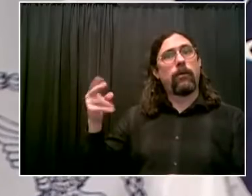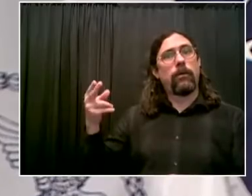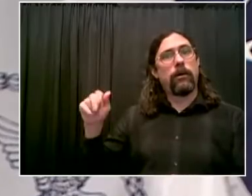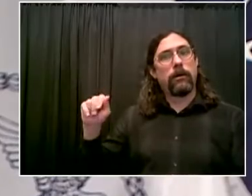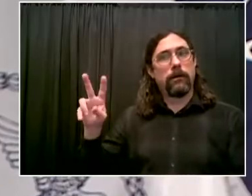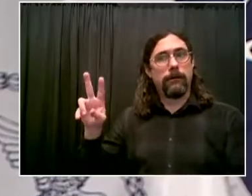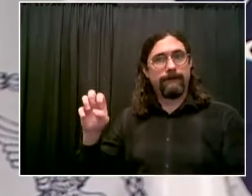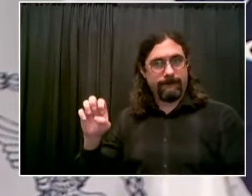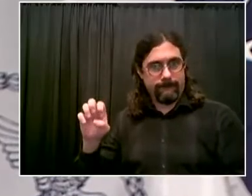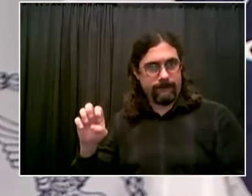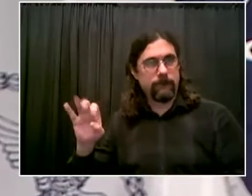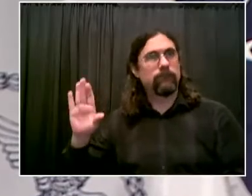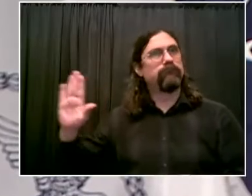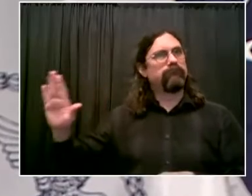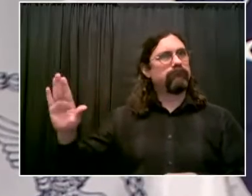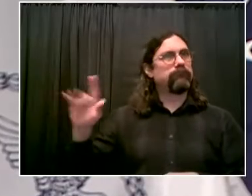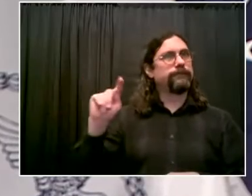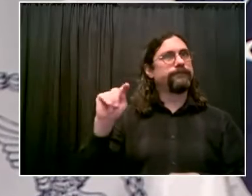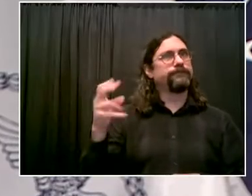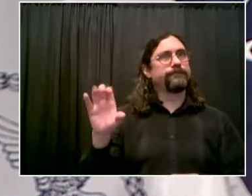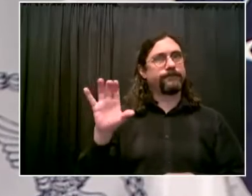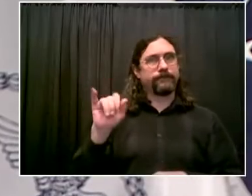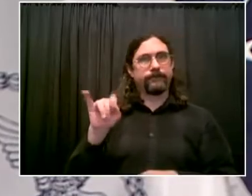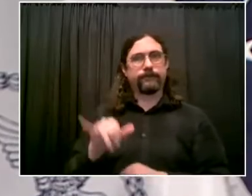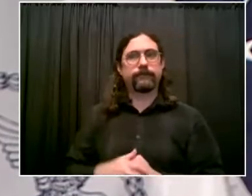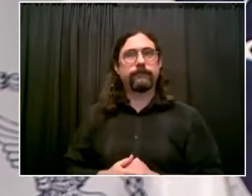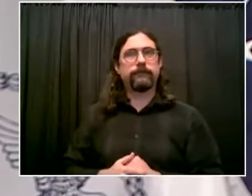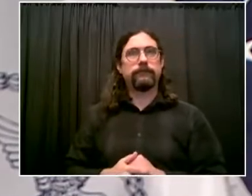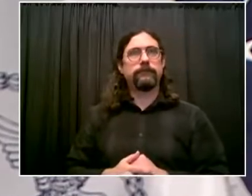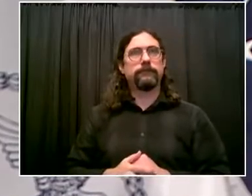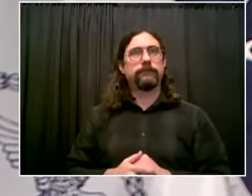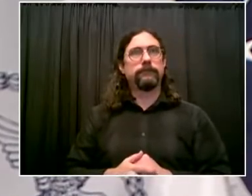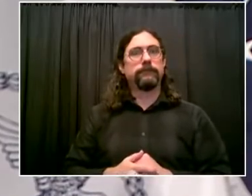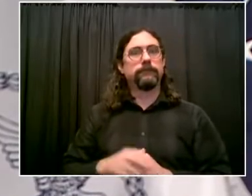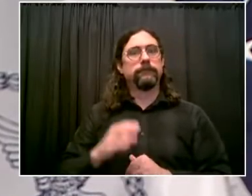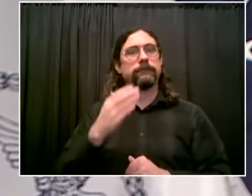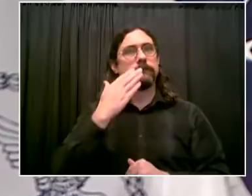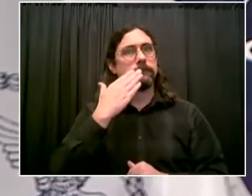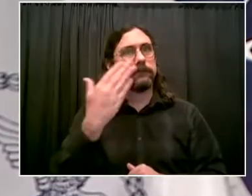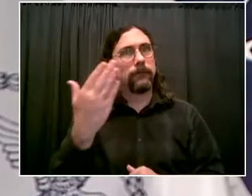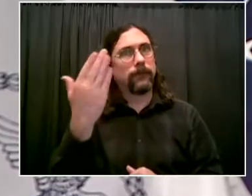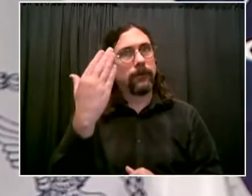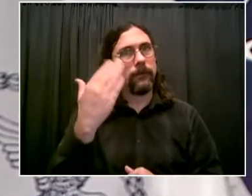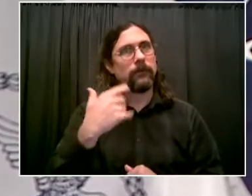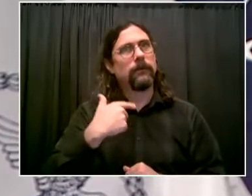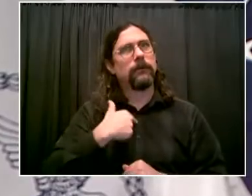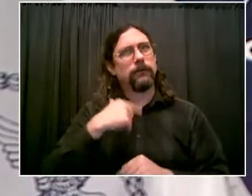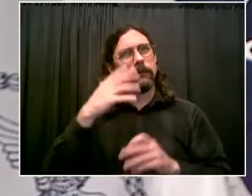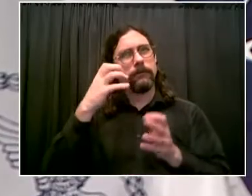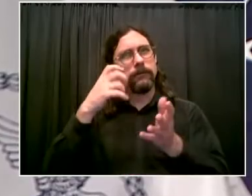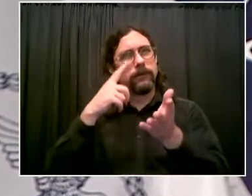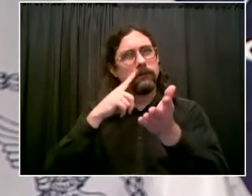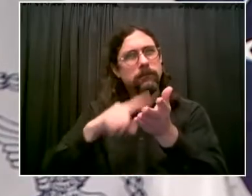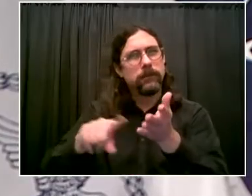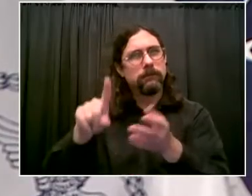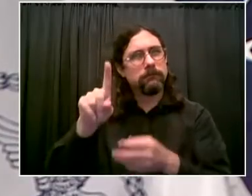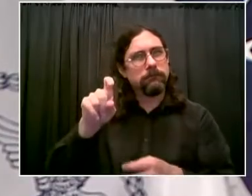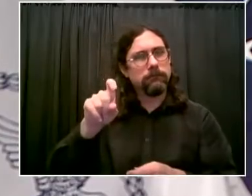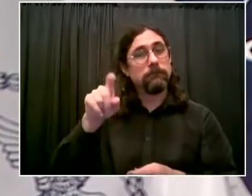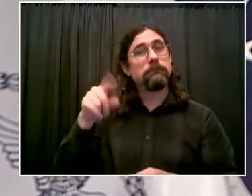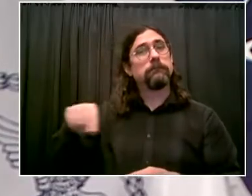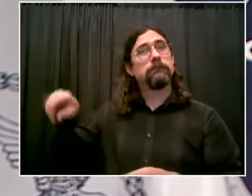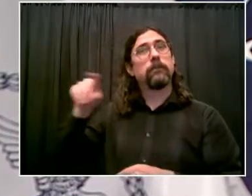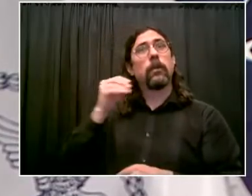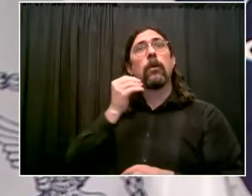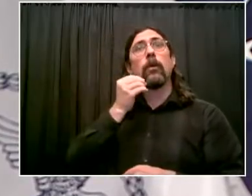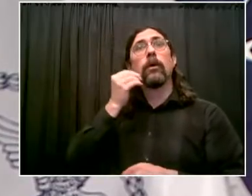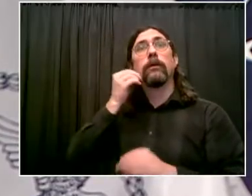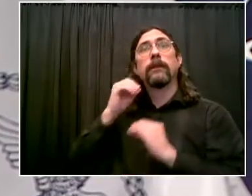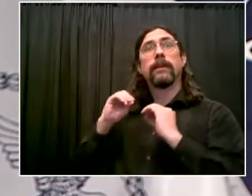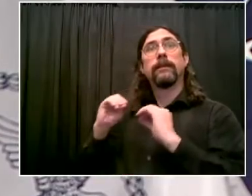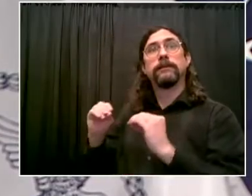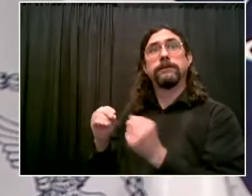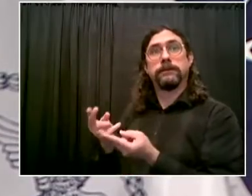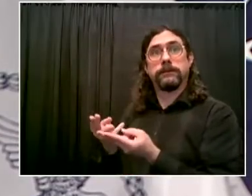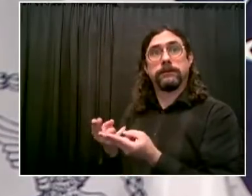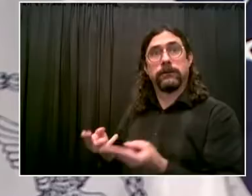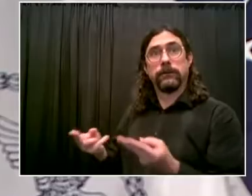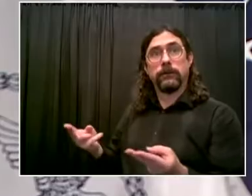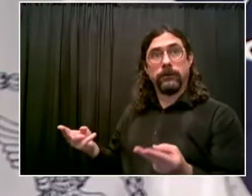THE NEXT IS